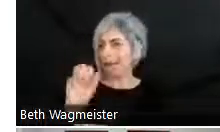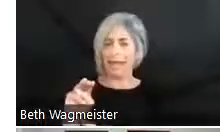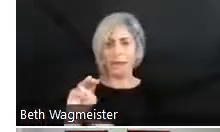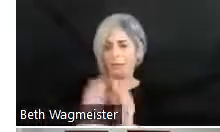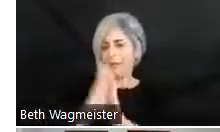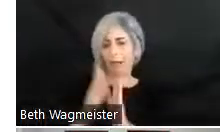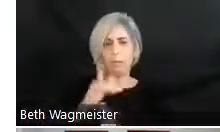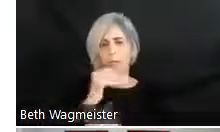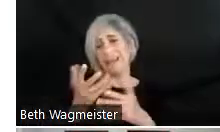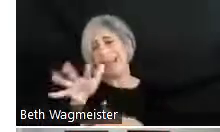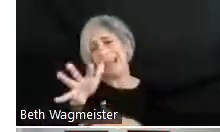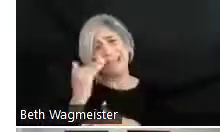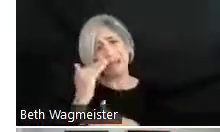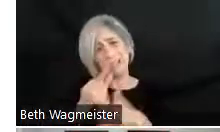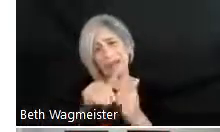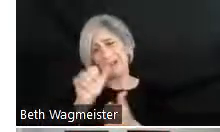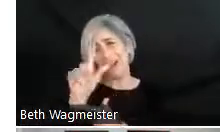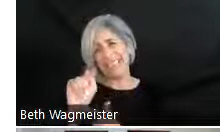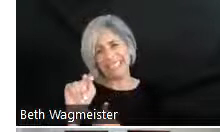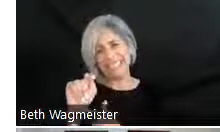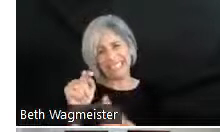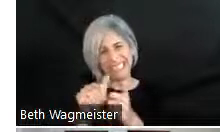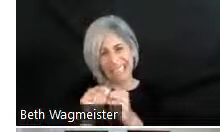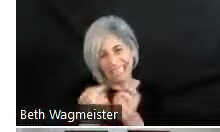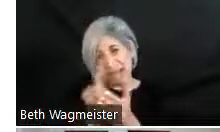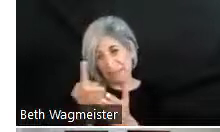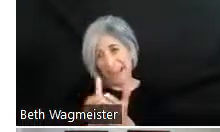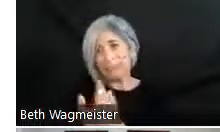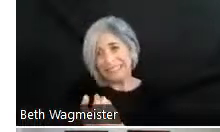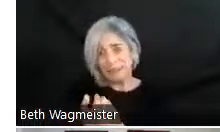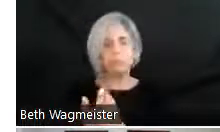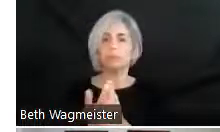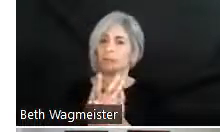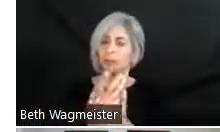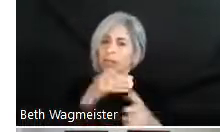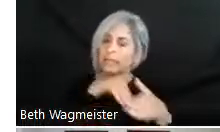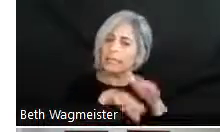who kind of knows something about alt text sometimes. Accessibility is part of our identity